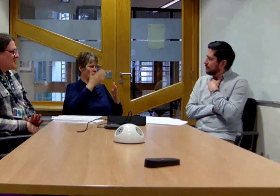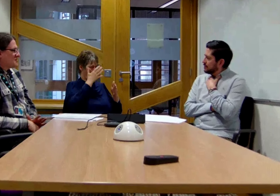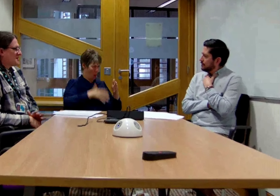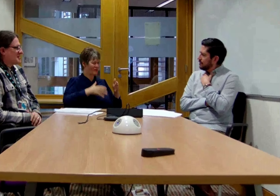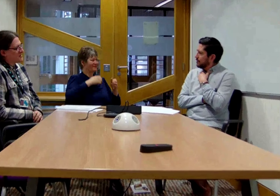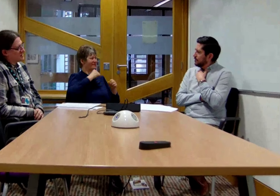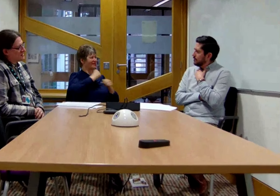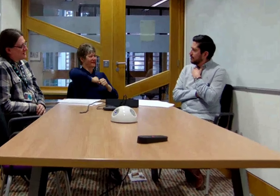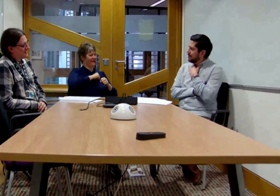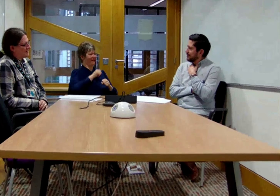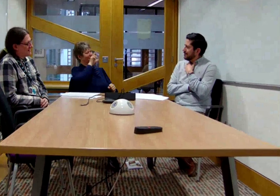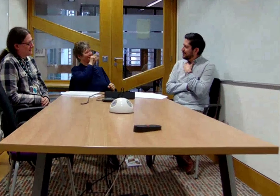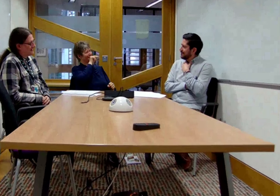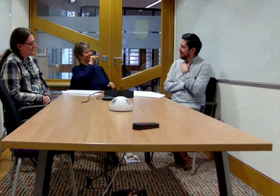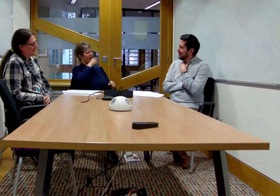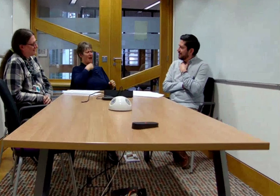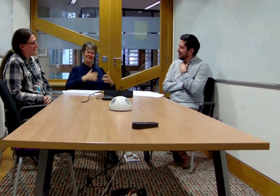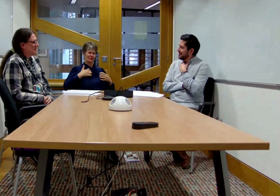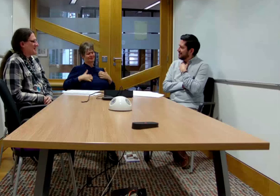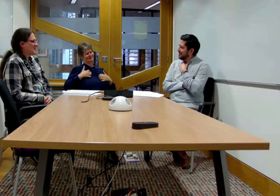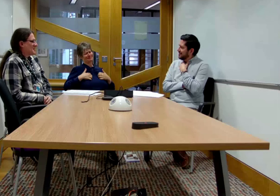of people prefer to use Gaelic and it's a kind of interesting issue.